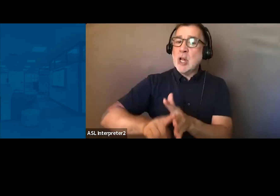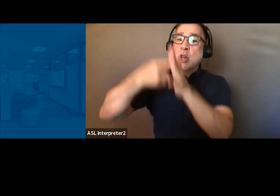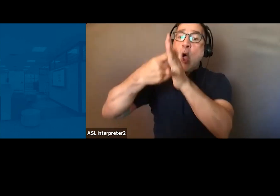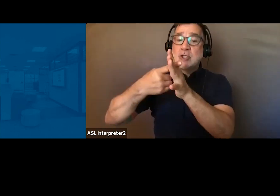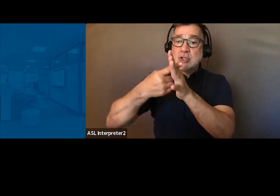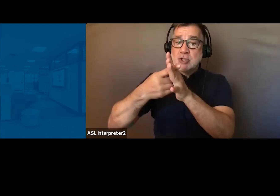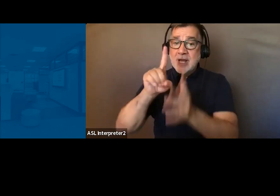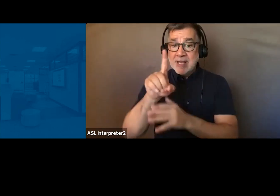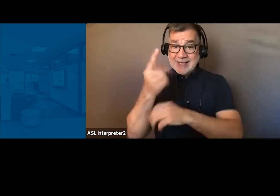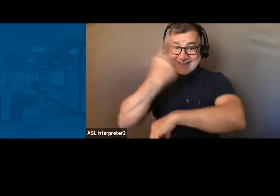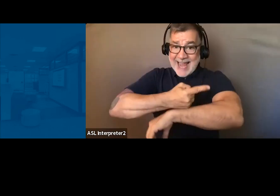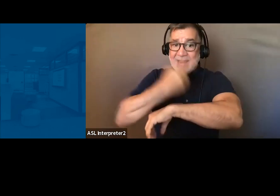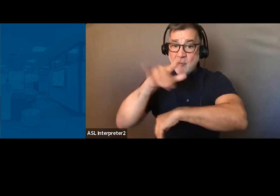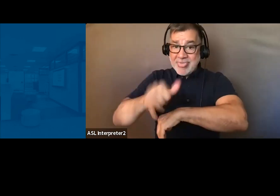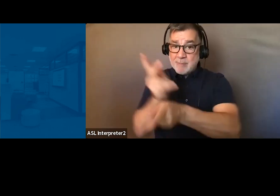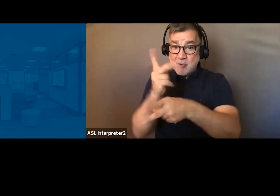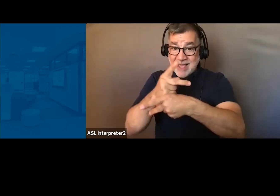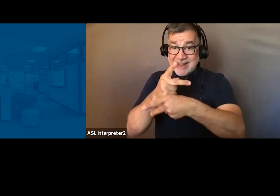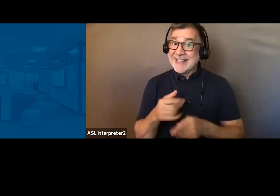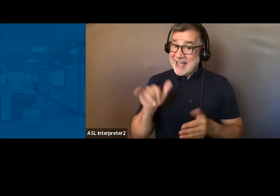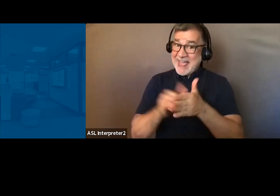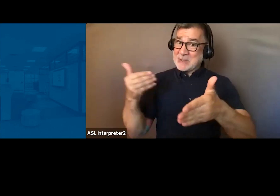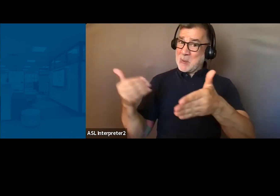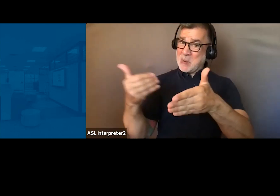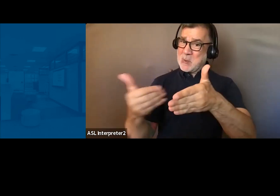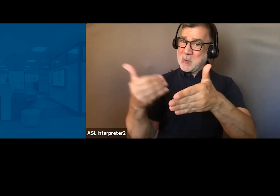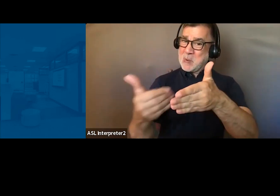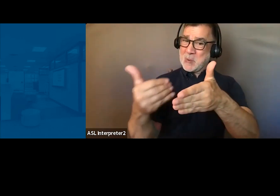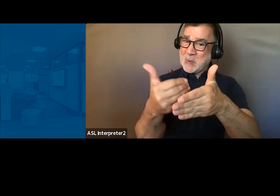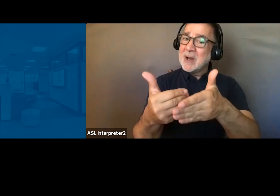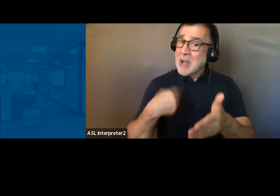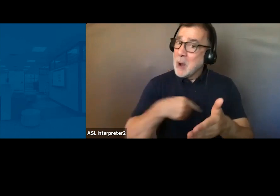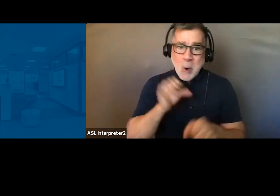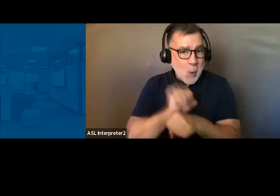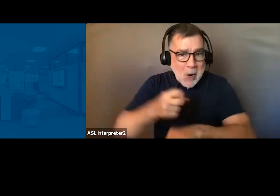Today's the 25th, so we're working feverishly to make sure everything's in place and everybody's ready.